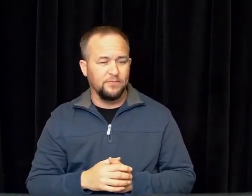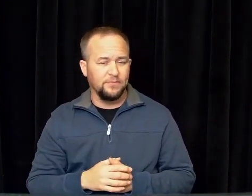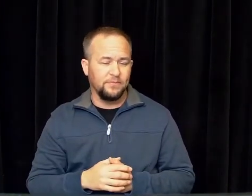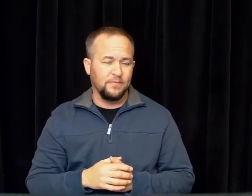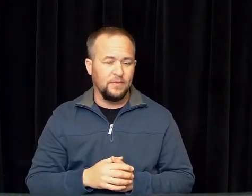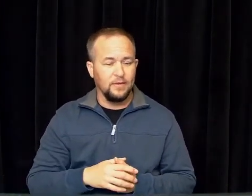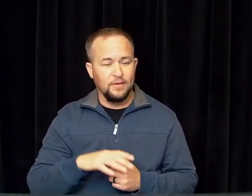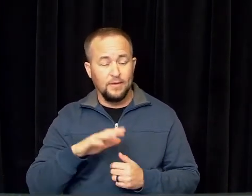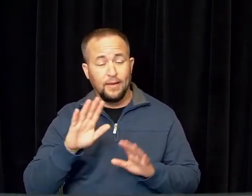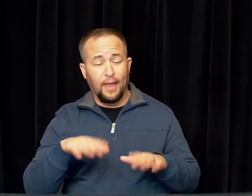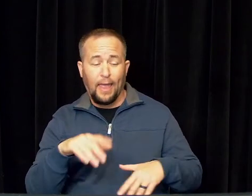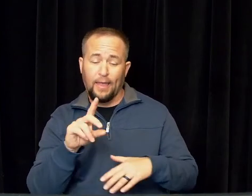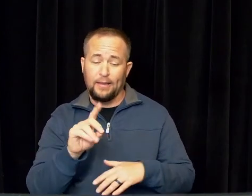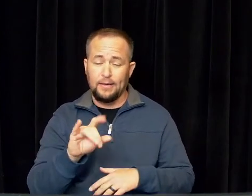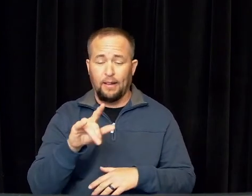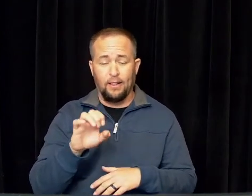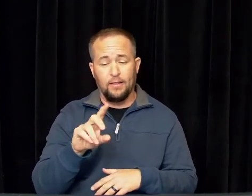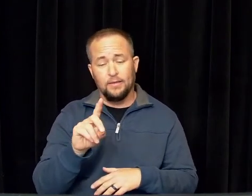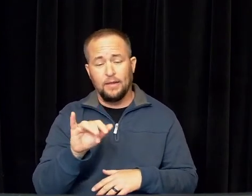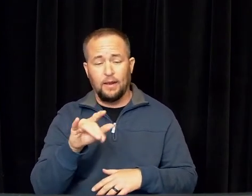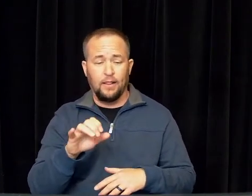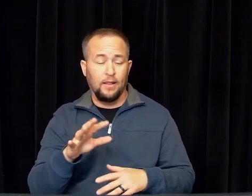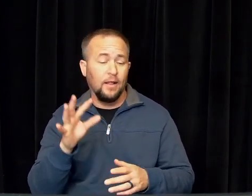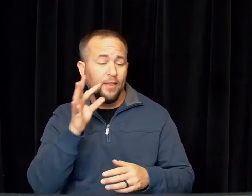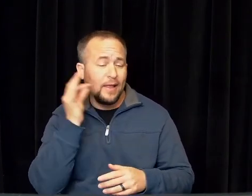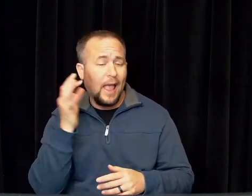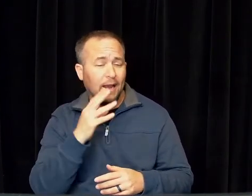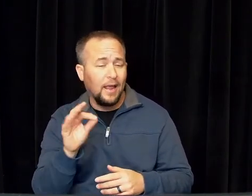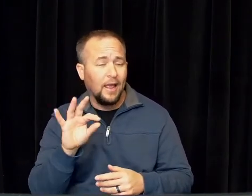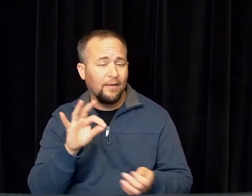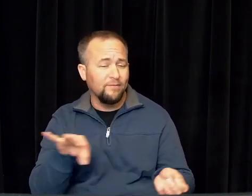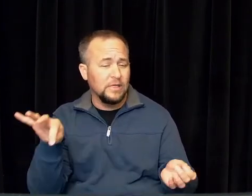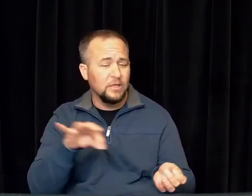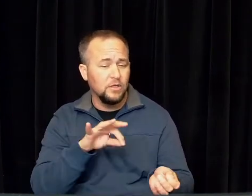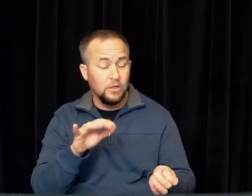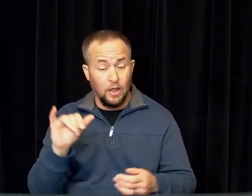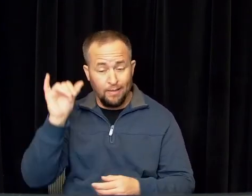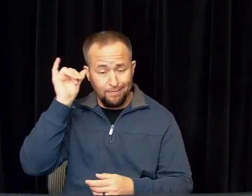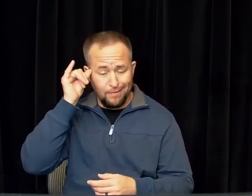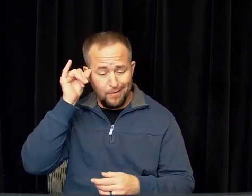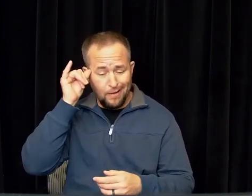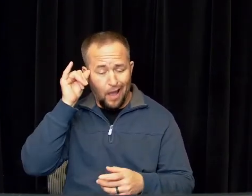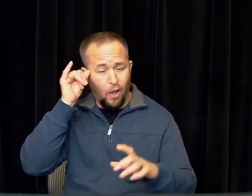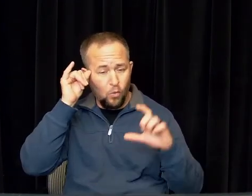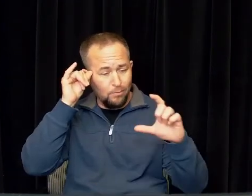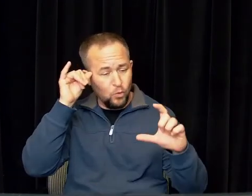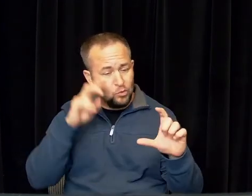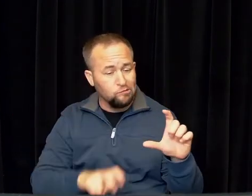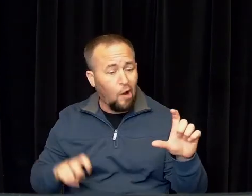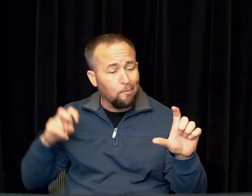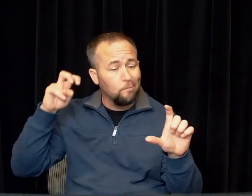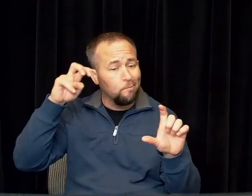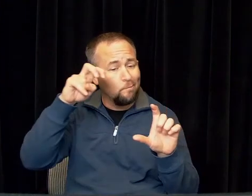Hey Diddle Diddle, the cat and the fiddle The cow jumped over the moon